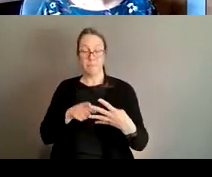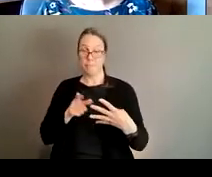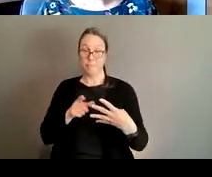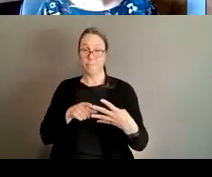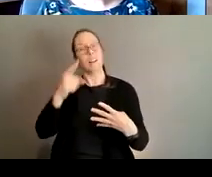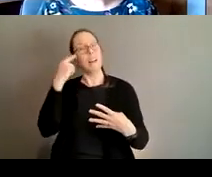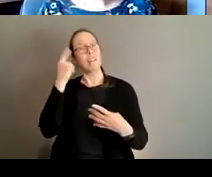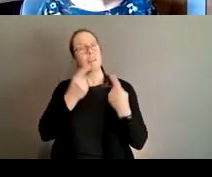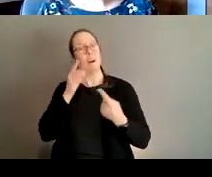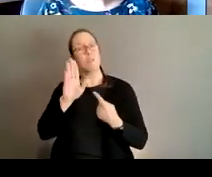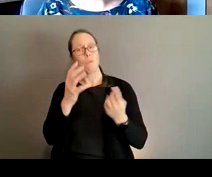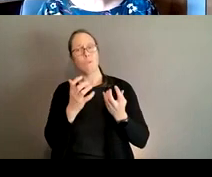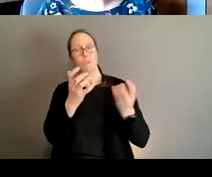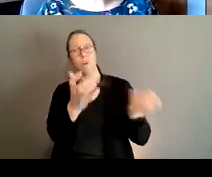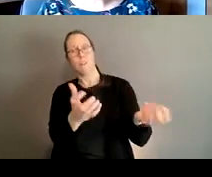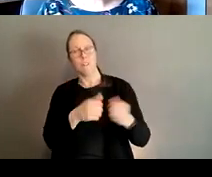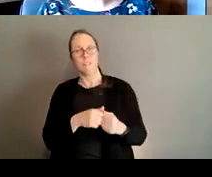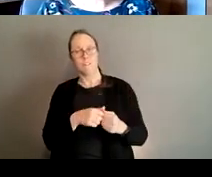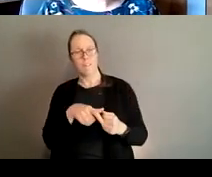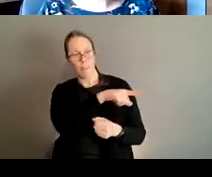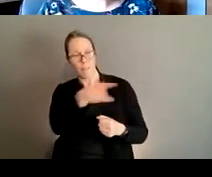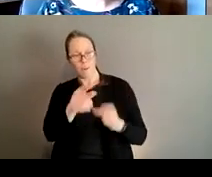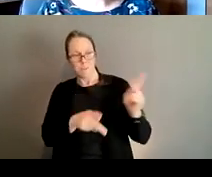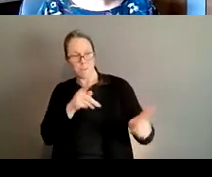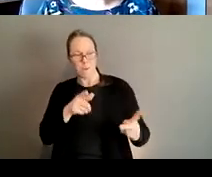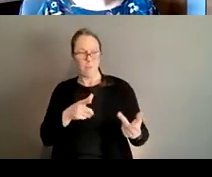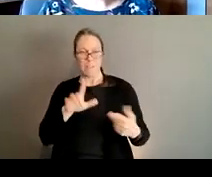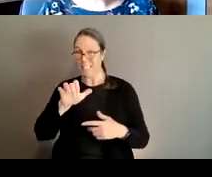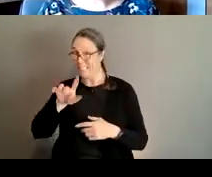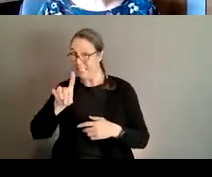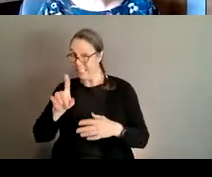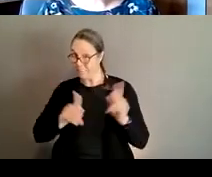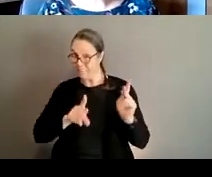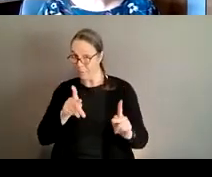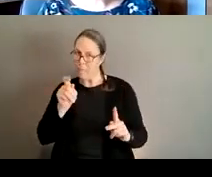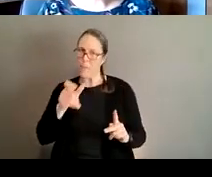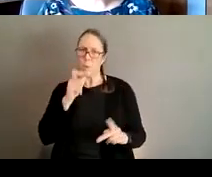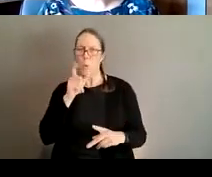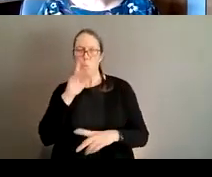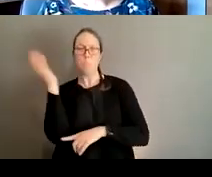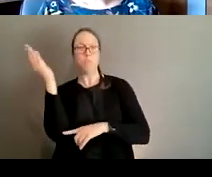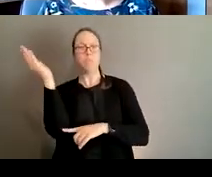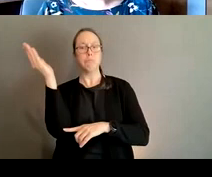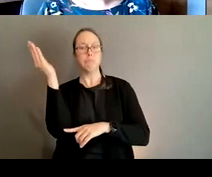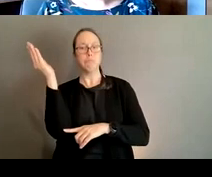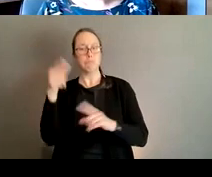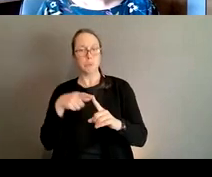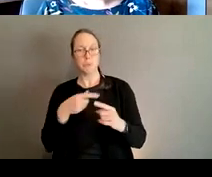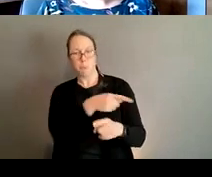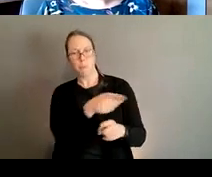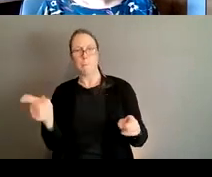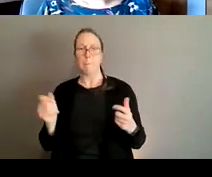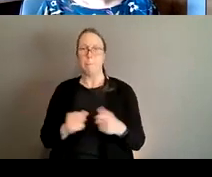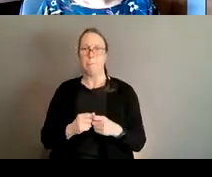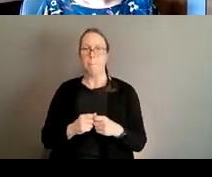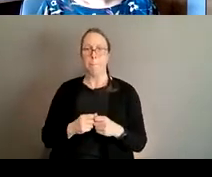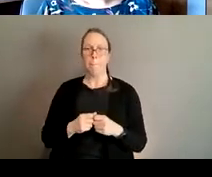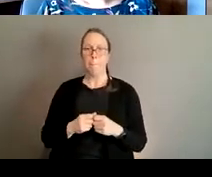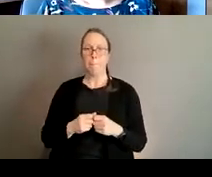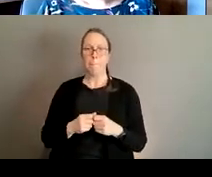That mixed bag of folks or the LEAD people are who you are going to present to. So, when